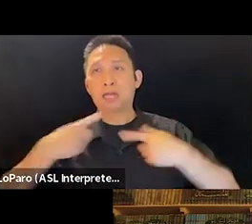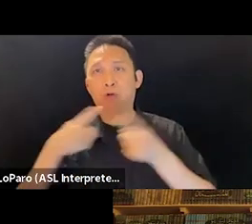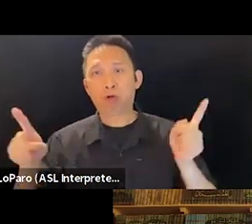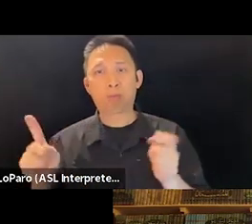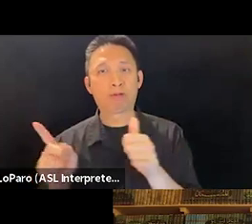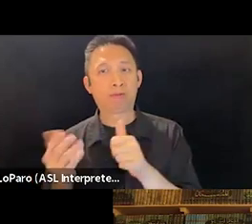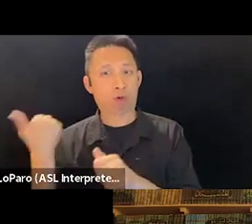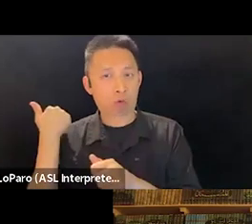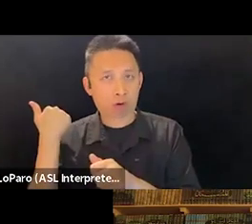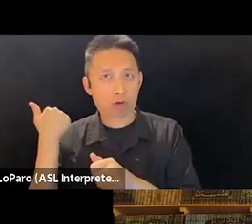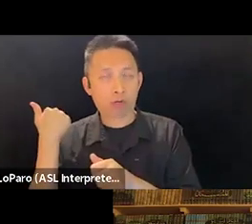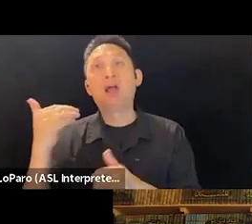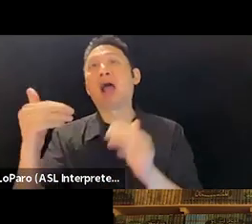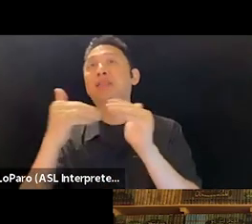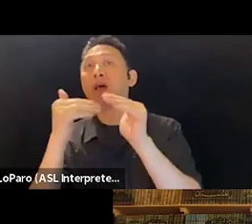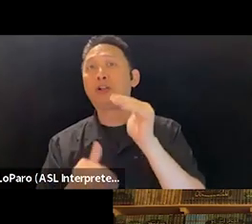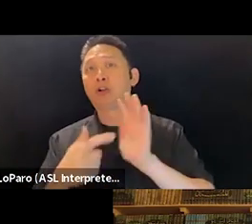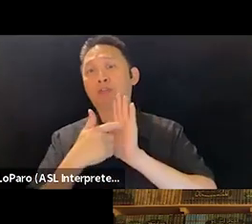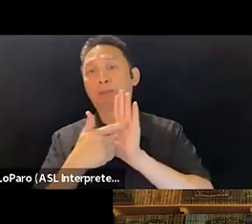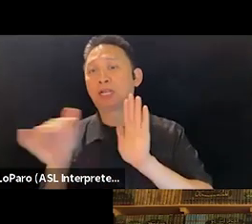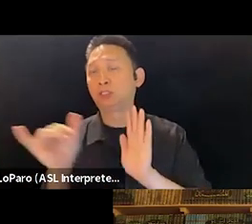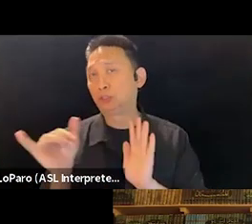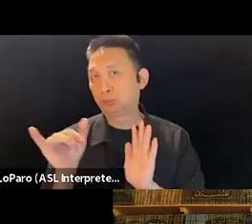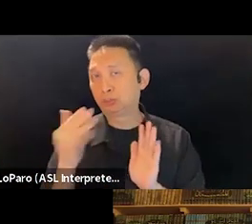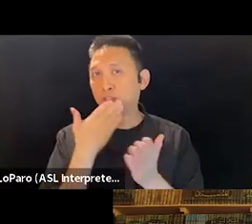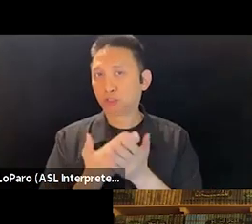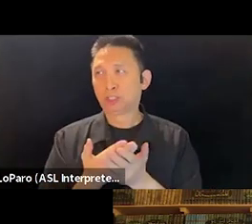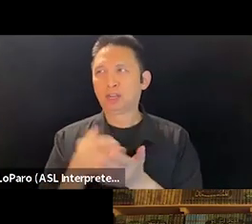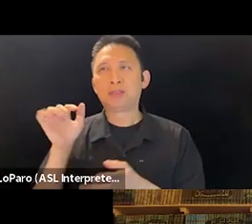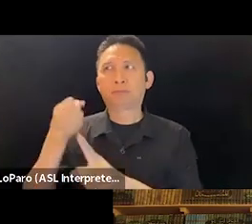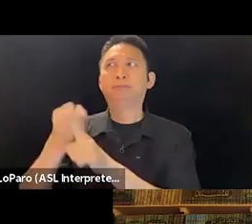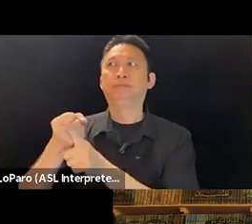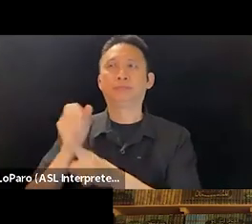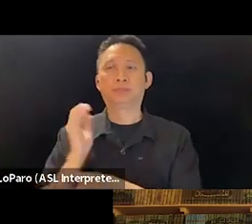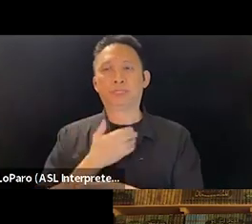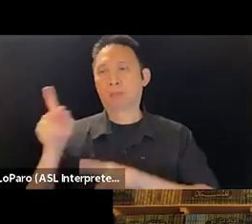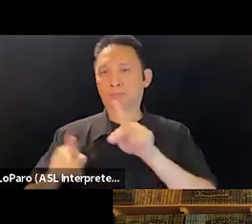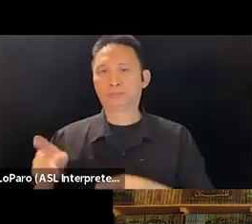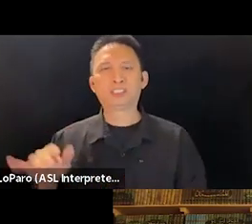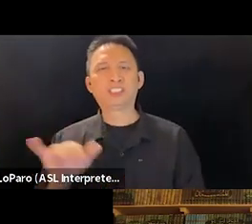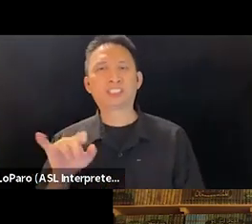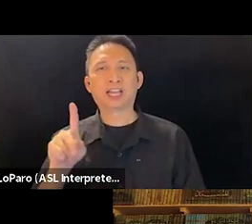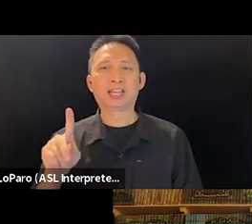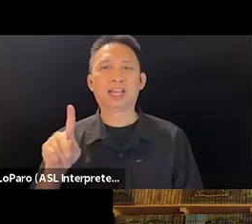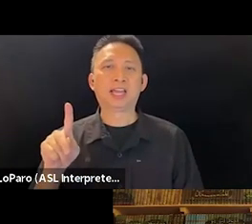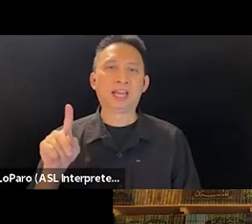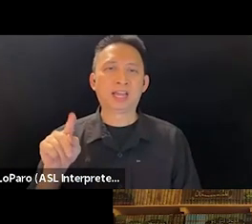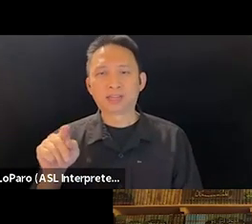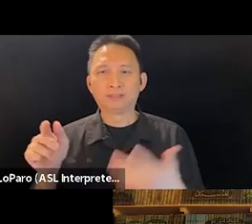that it comes first time for our audiences. It comes to Catherine when she said also, we need to consider our audiences.